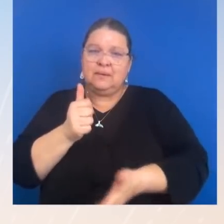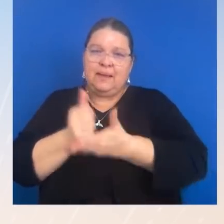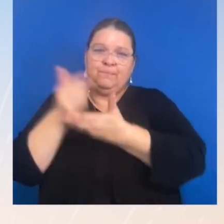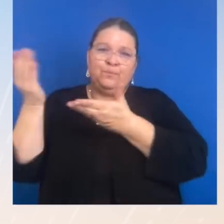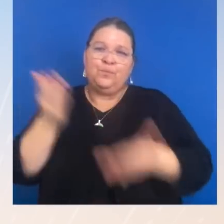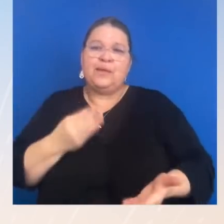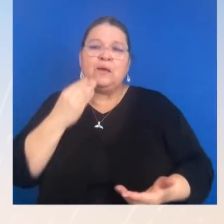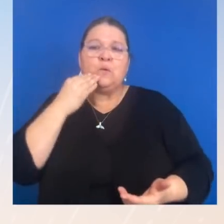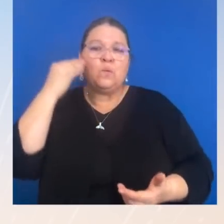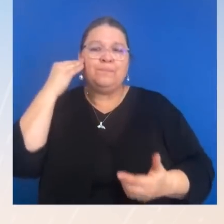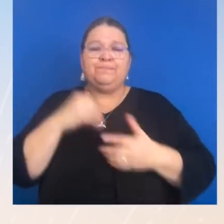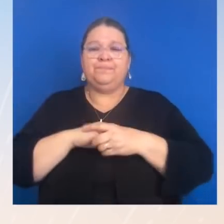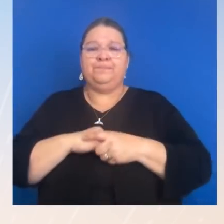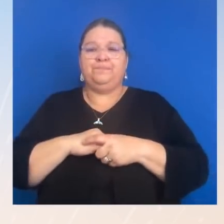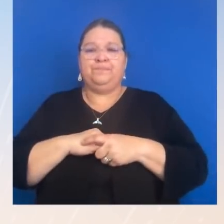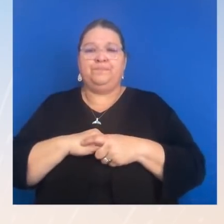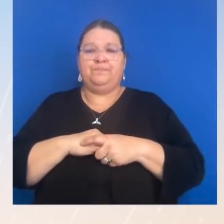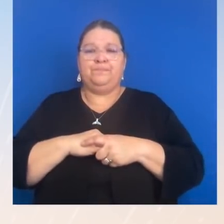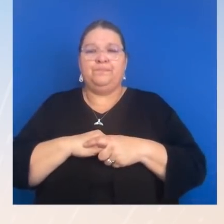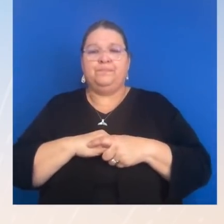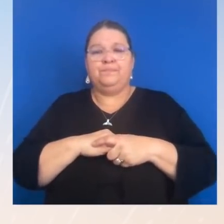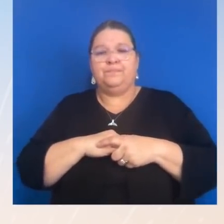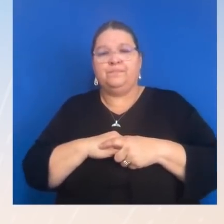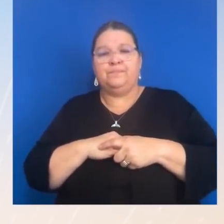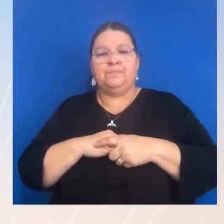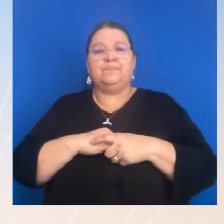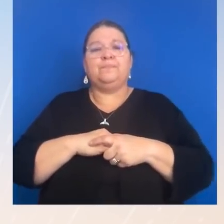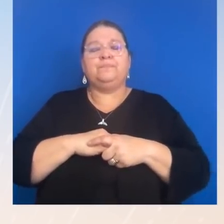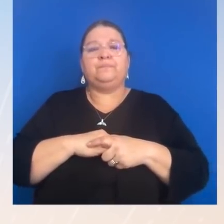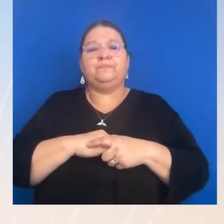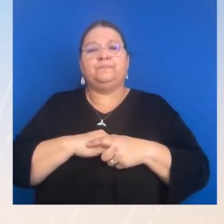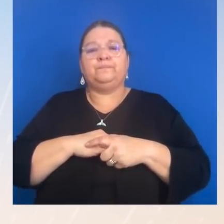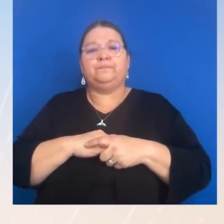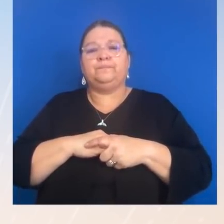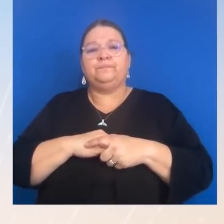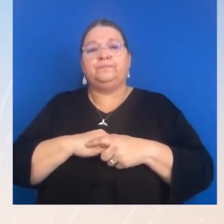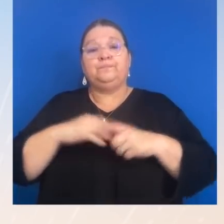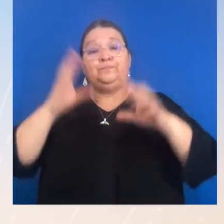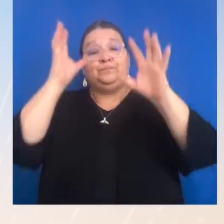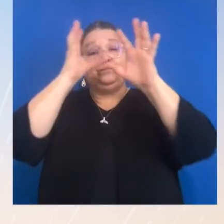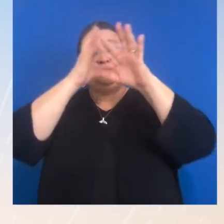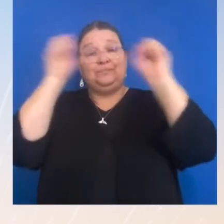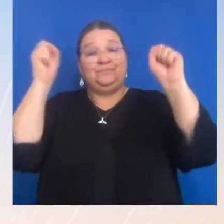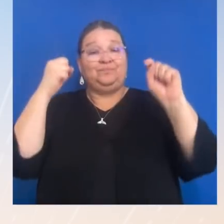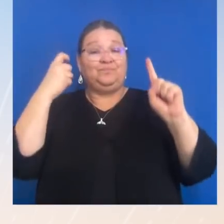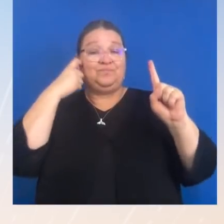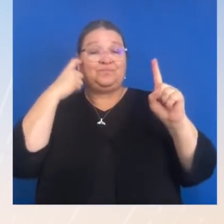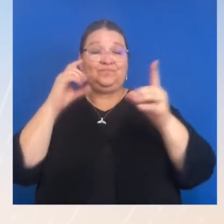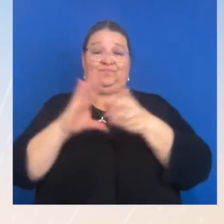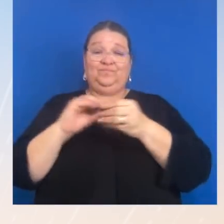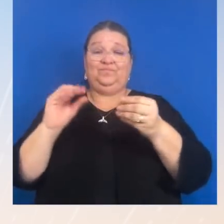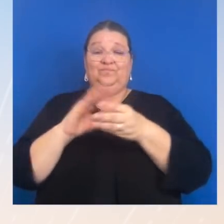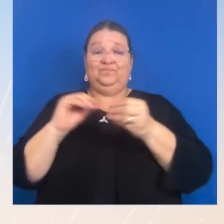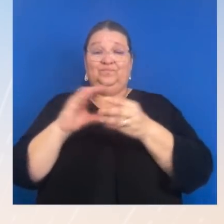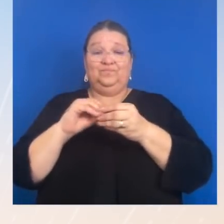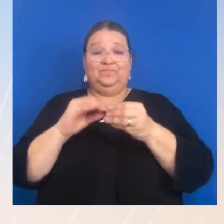he laid out the next year during the State of the Union, but he's going to be talking to his own party -- Ms. Psaki: Yeah.